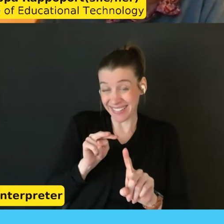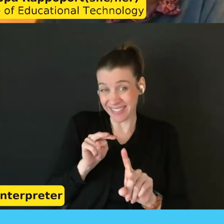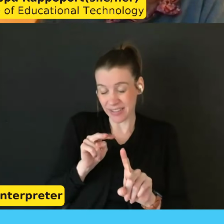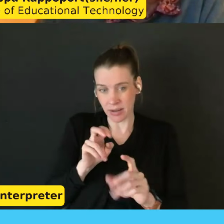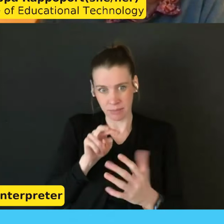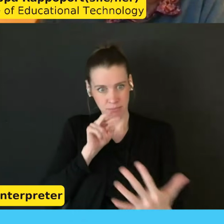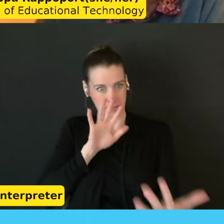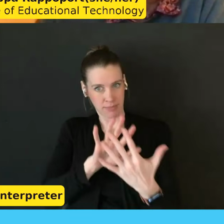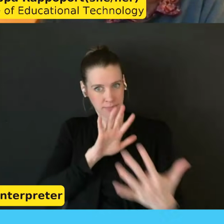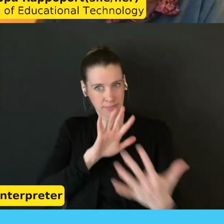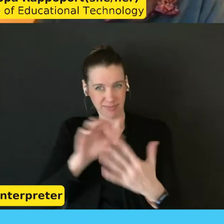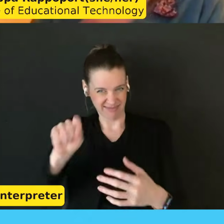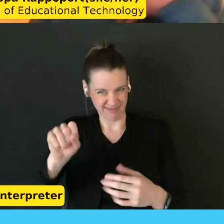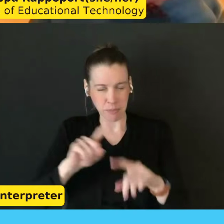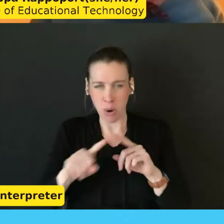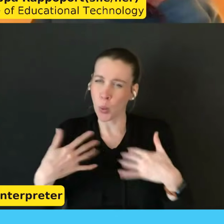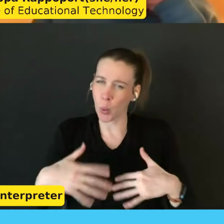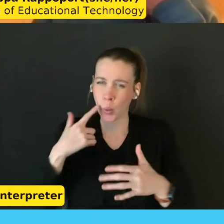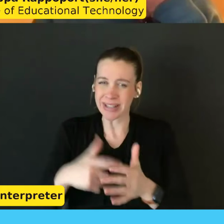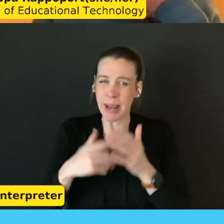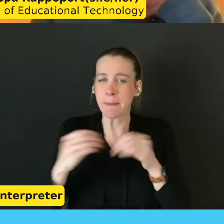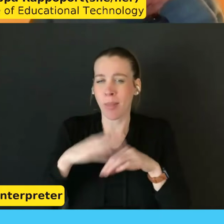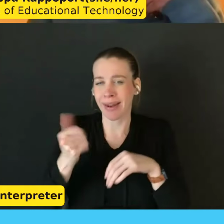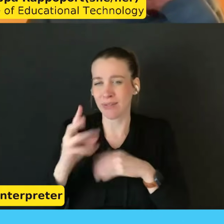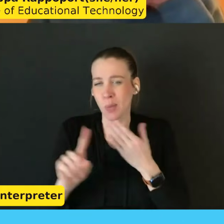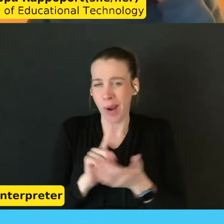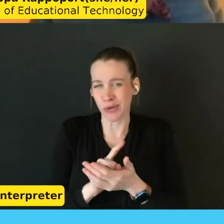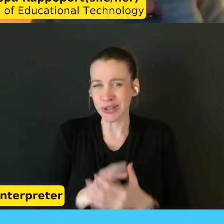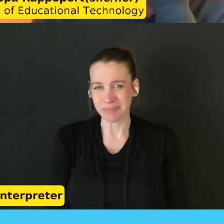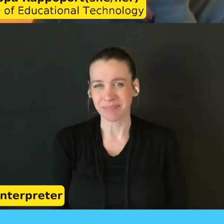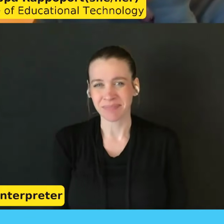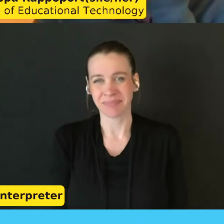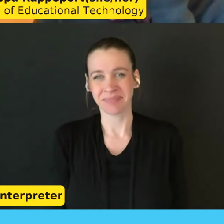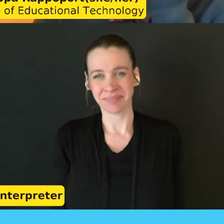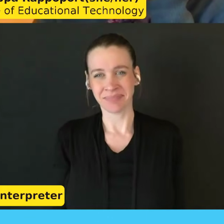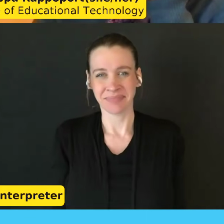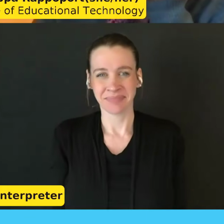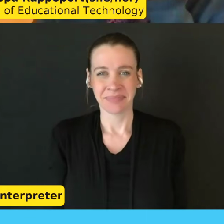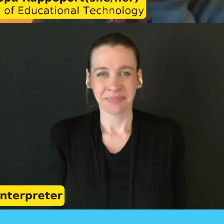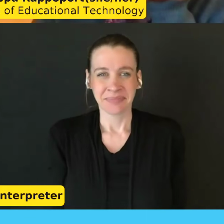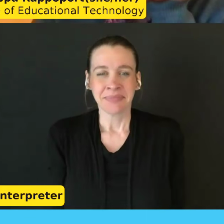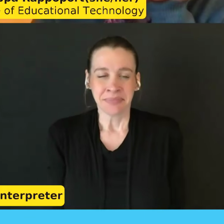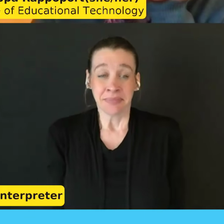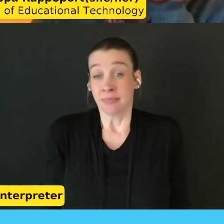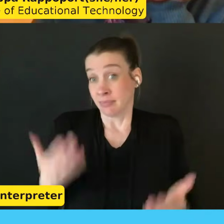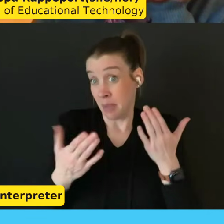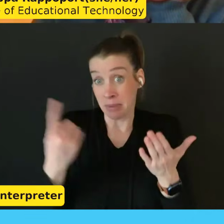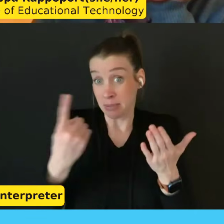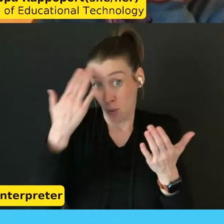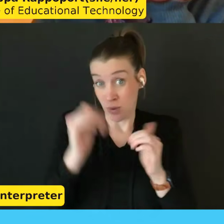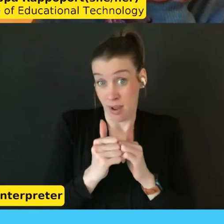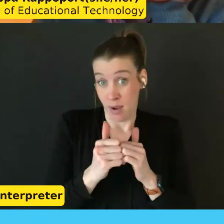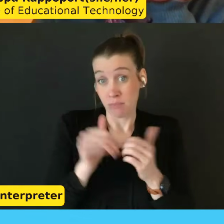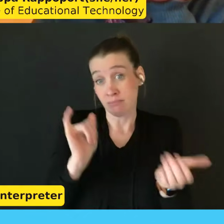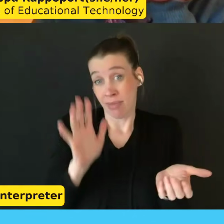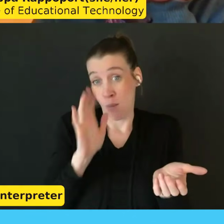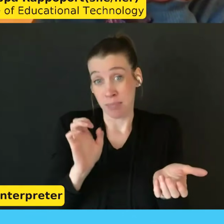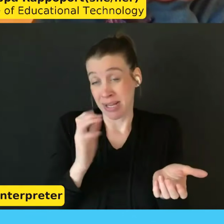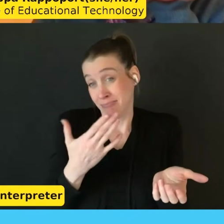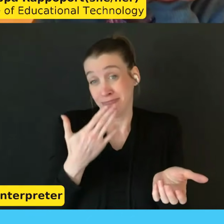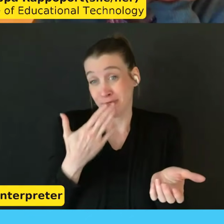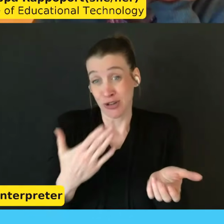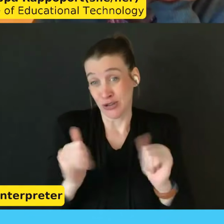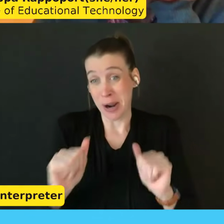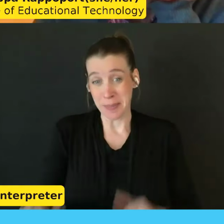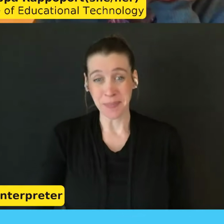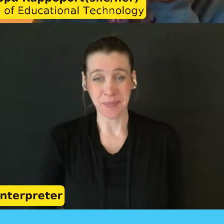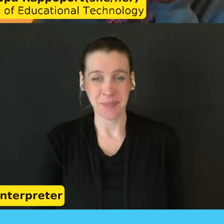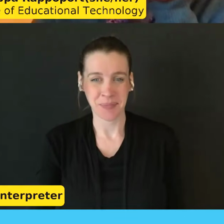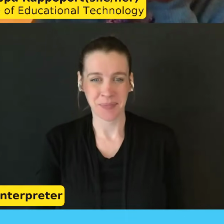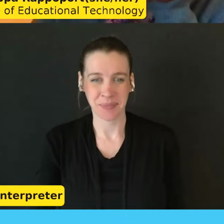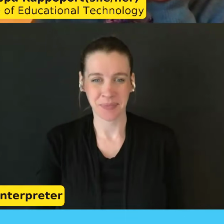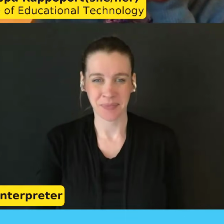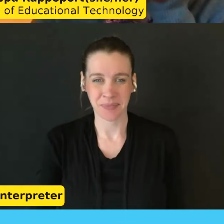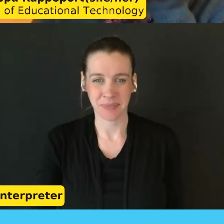and the limited budget we have. I know we only have from 5-7 days. Doing something a little bit more -- it may require to be smaller and maybe something that needs to be built, there needs to be a little extra materials to create that 3D sense or teaching them perspective.